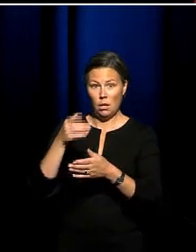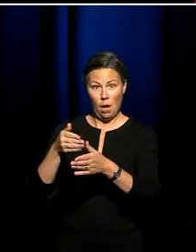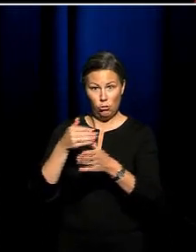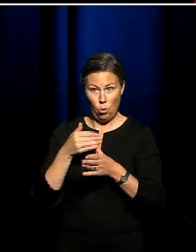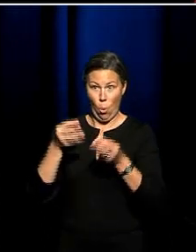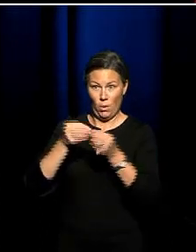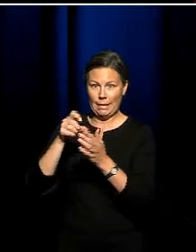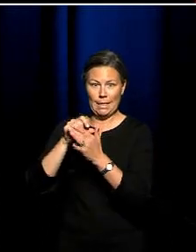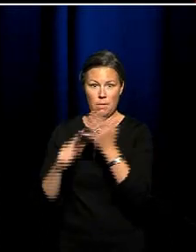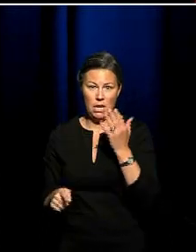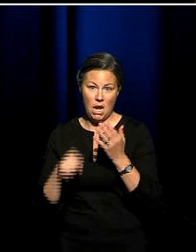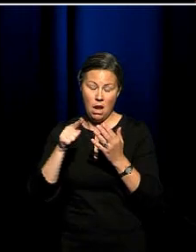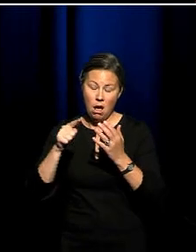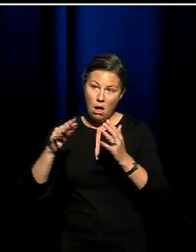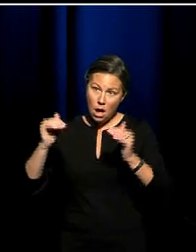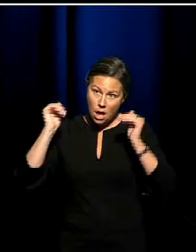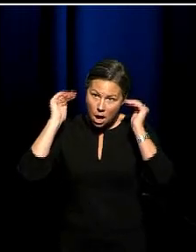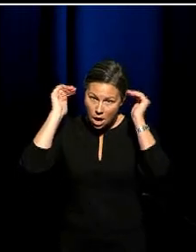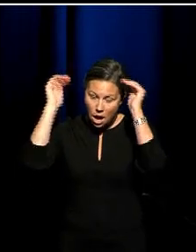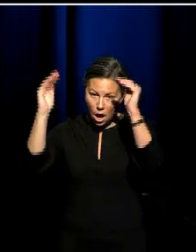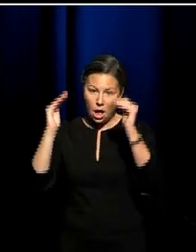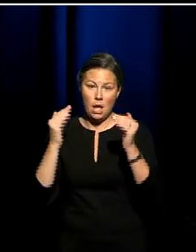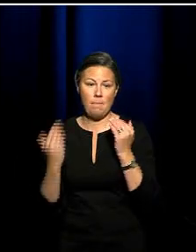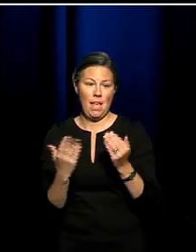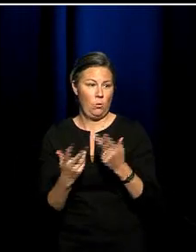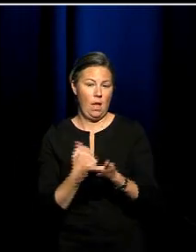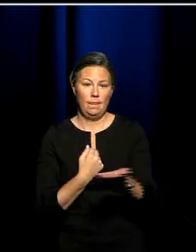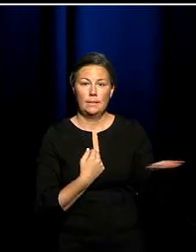substantially greater than that experienced by non-Indigenous people